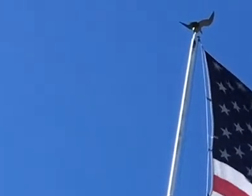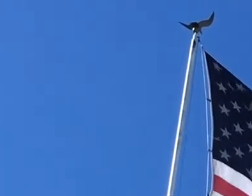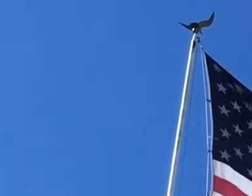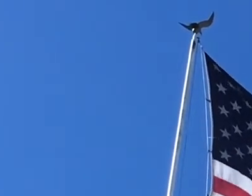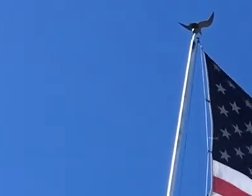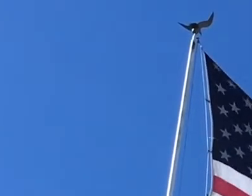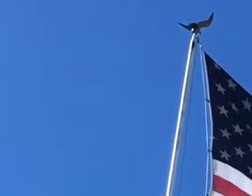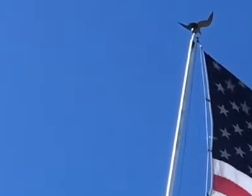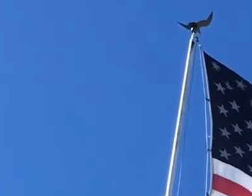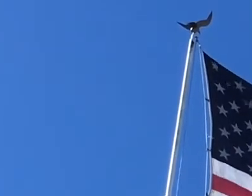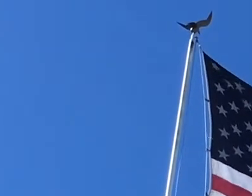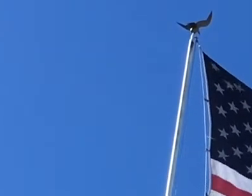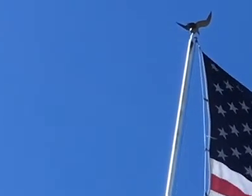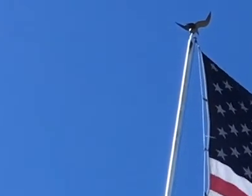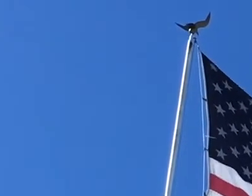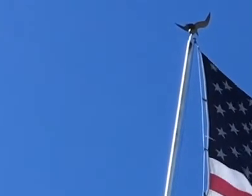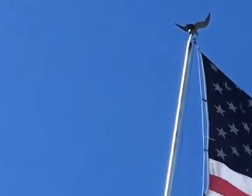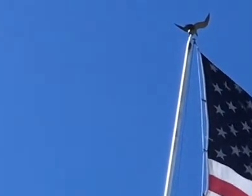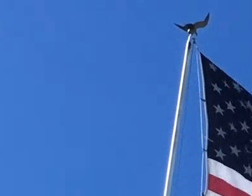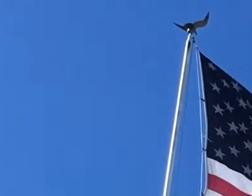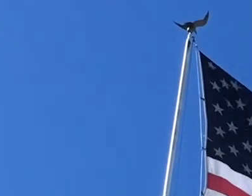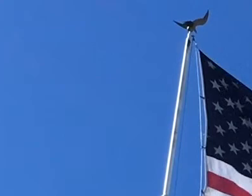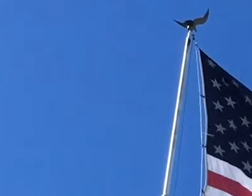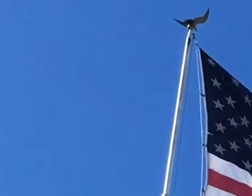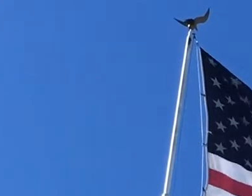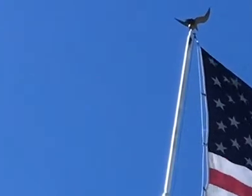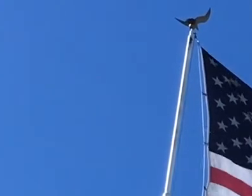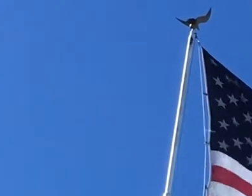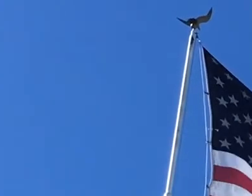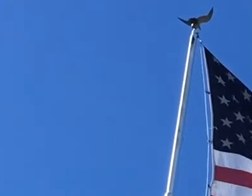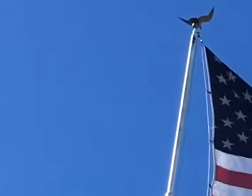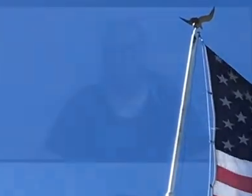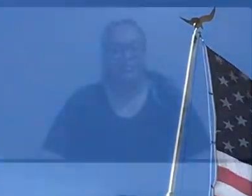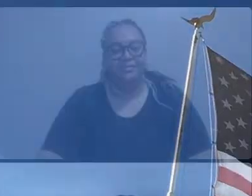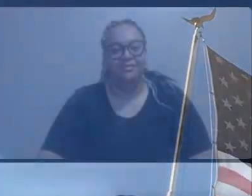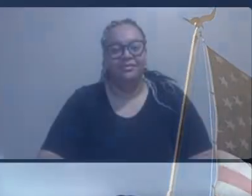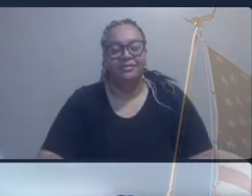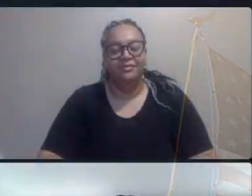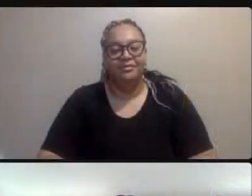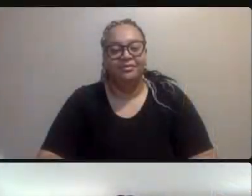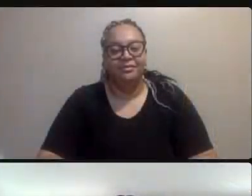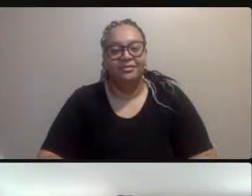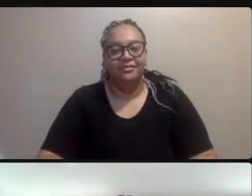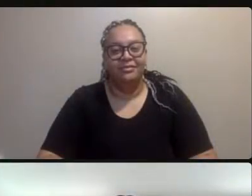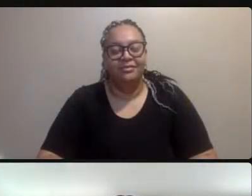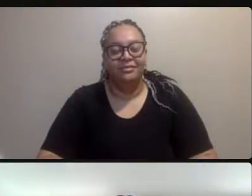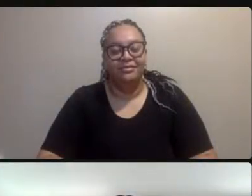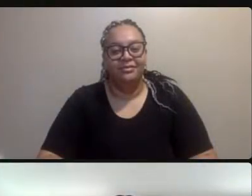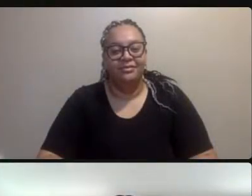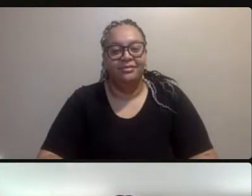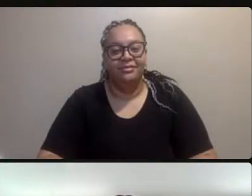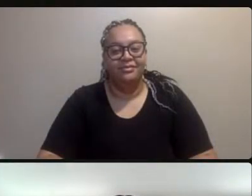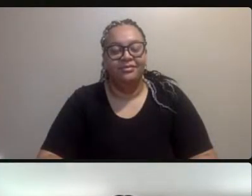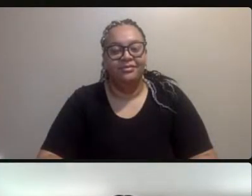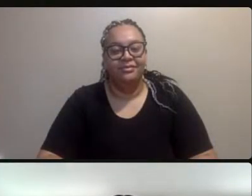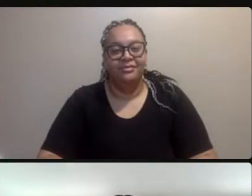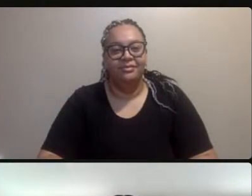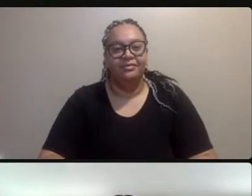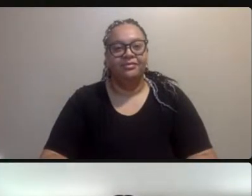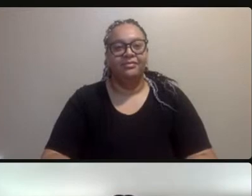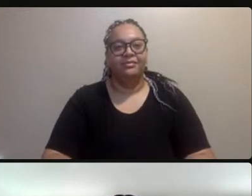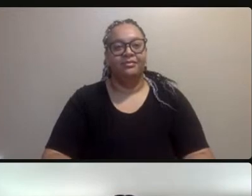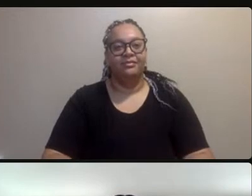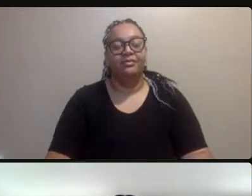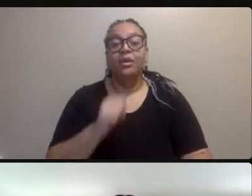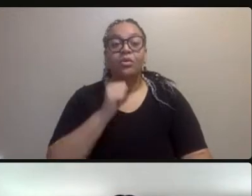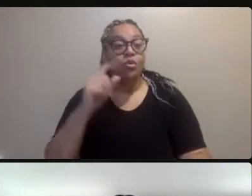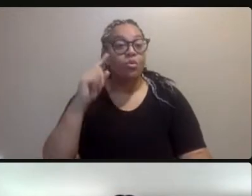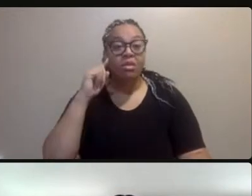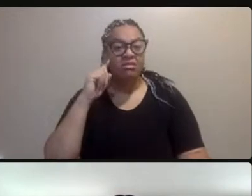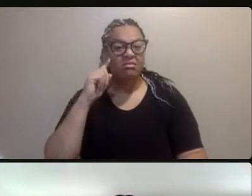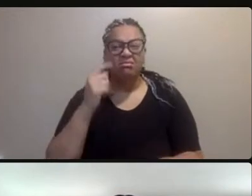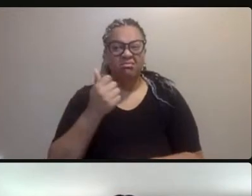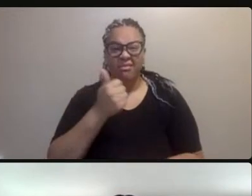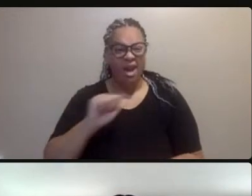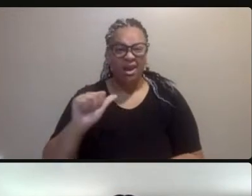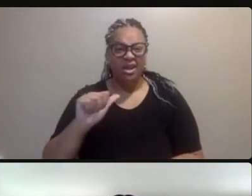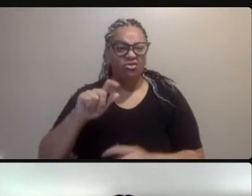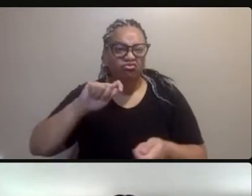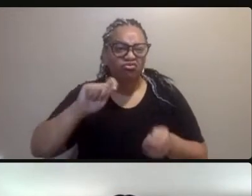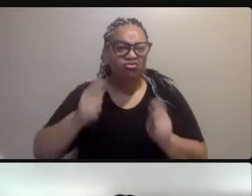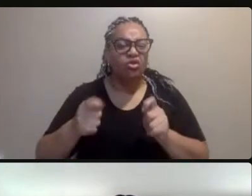FOR WHICH IT STANDS ONE NATION